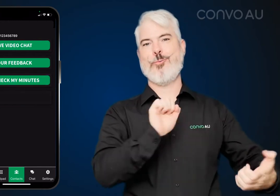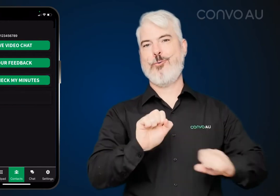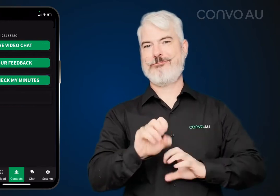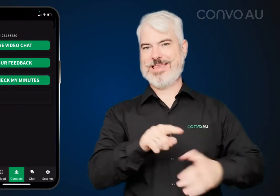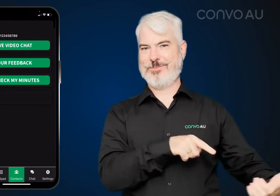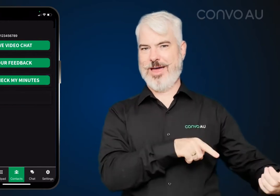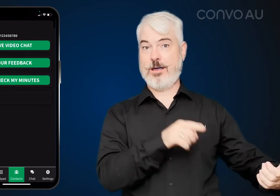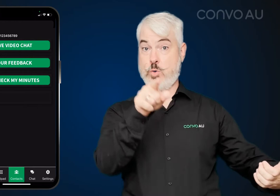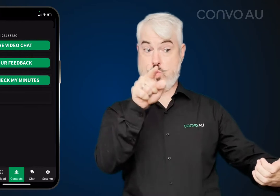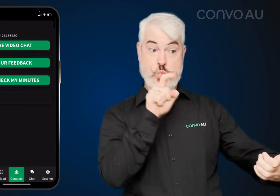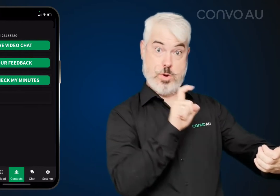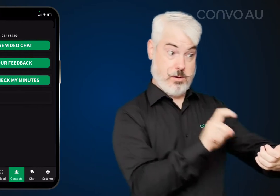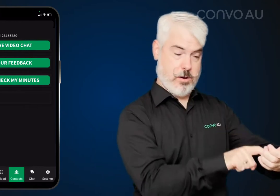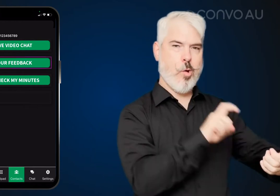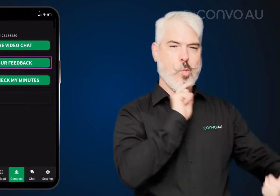and you will find the Your Feedback button.